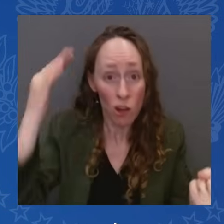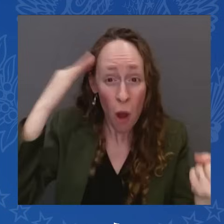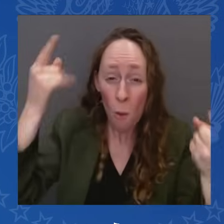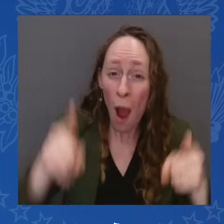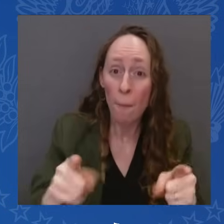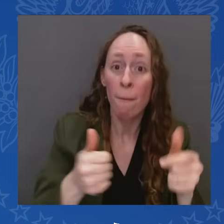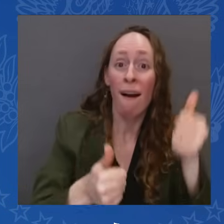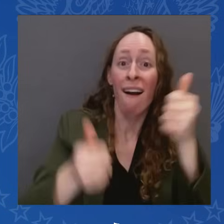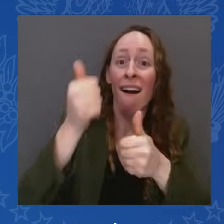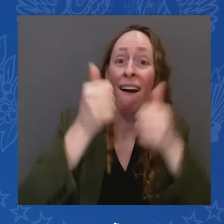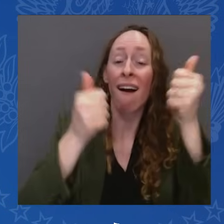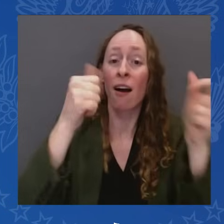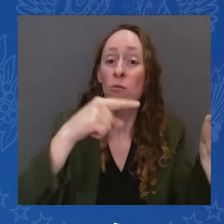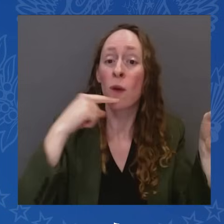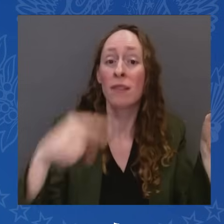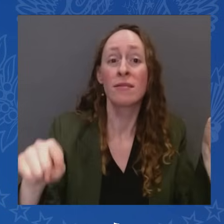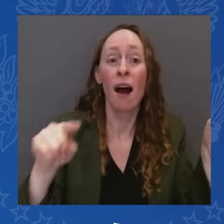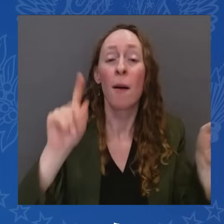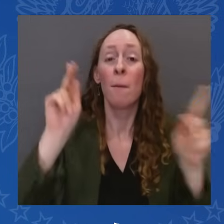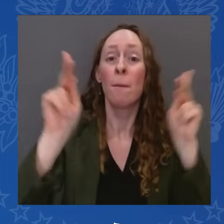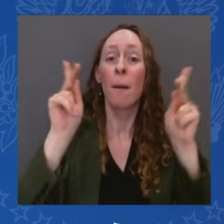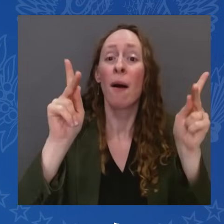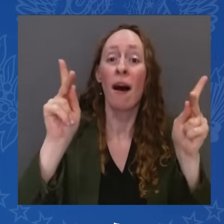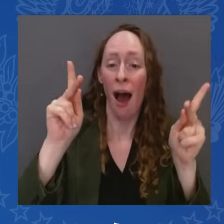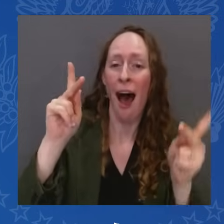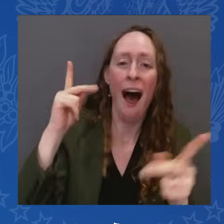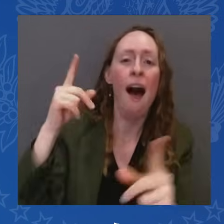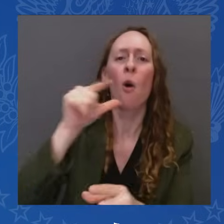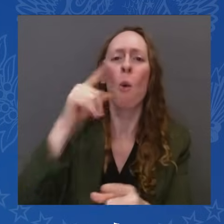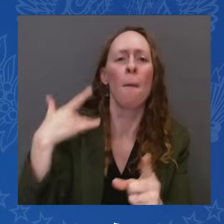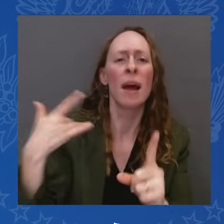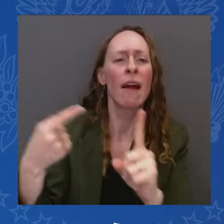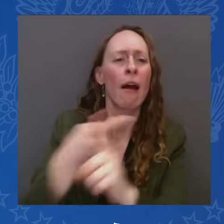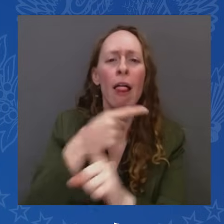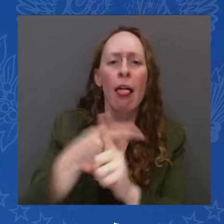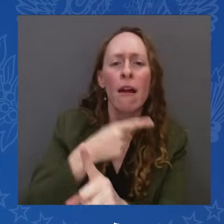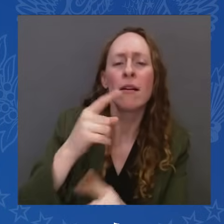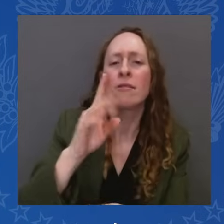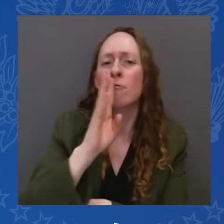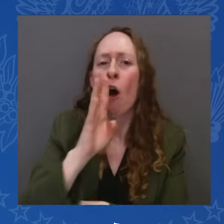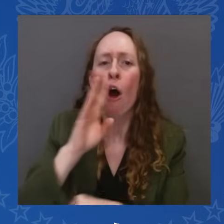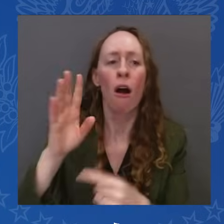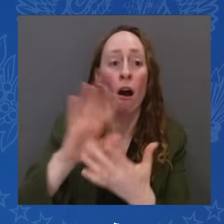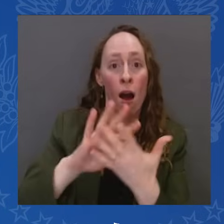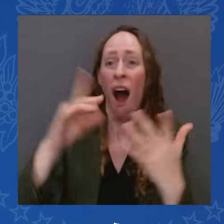That's good for us," end of quote. Let me say that again. This host of a Kremlin-run show said,